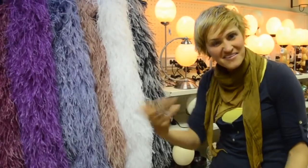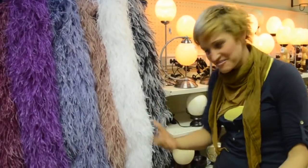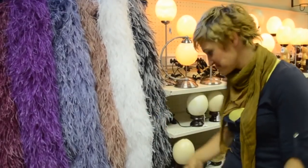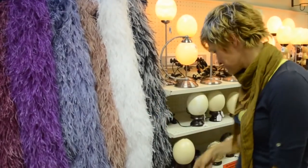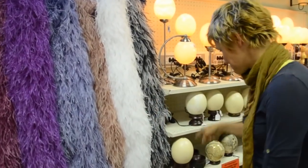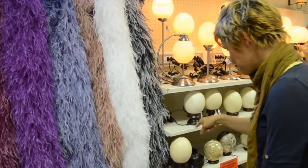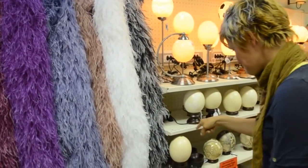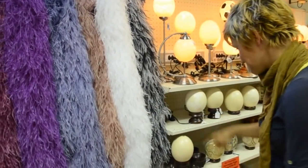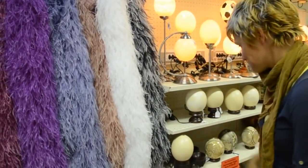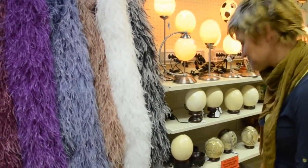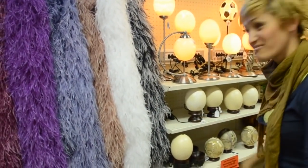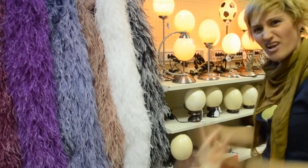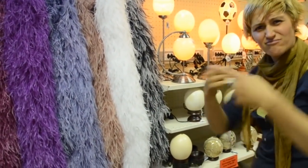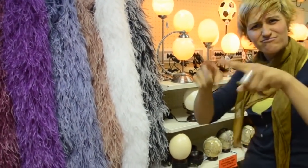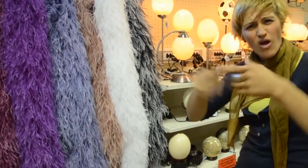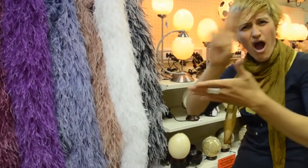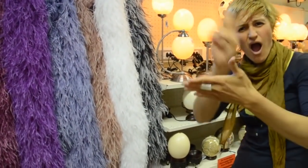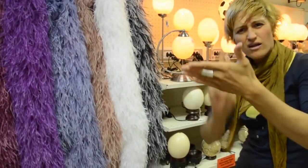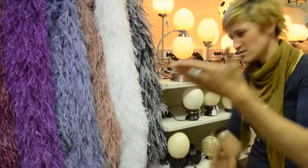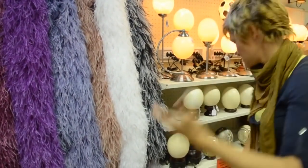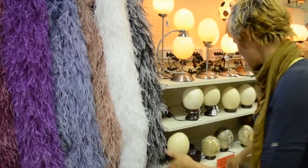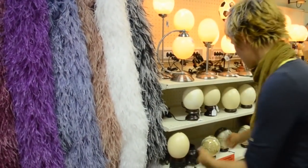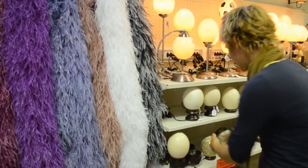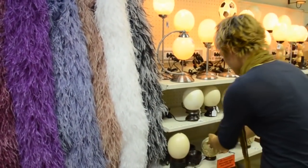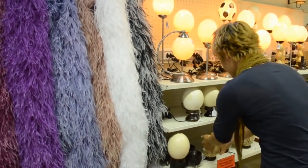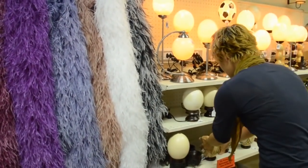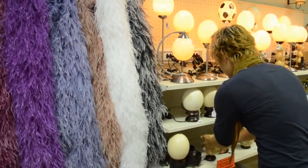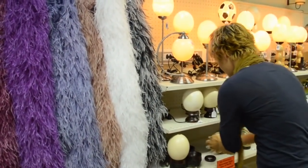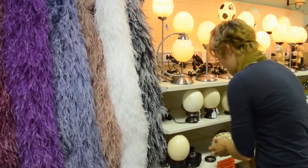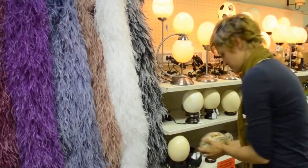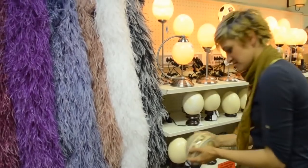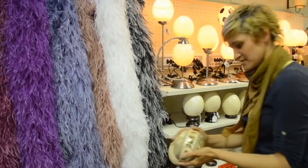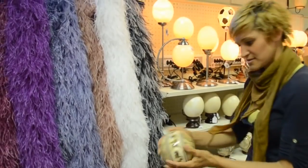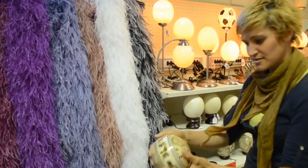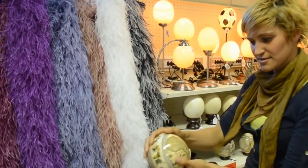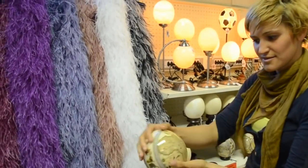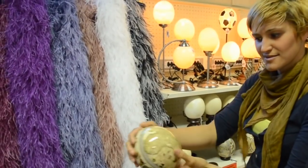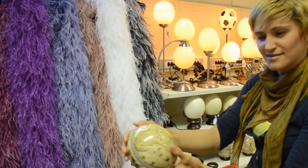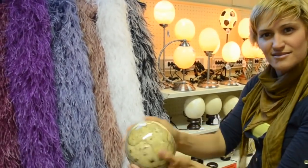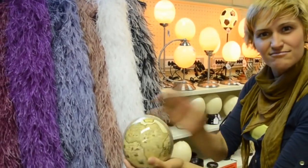What a good idea! Many different artwork done on the eggs, including